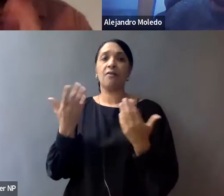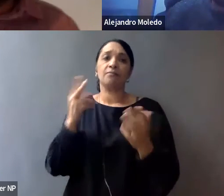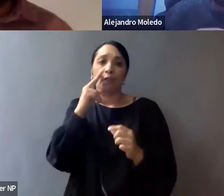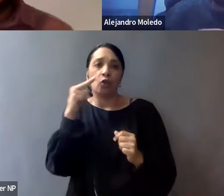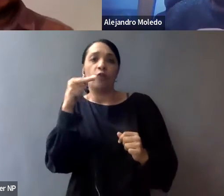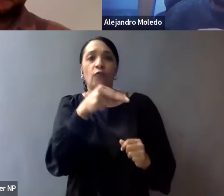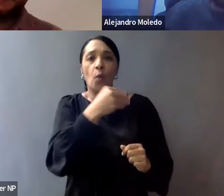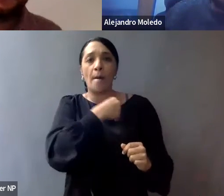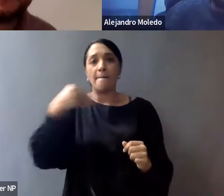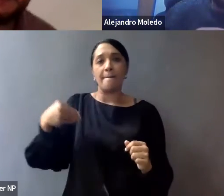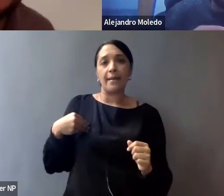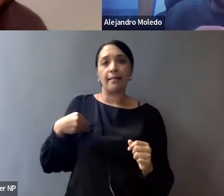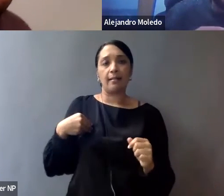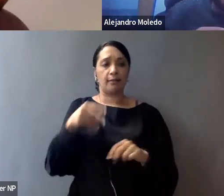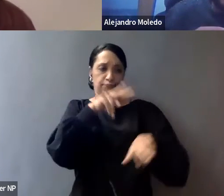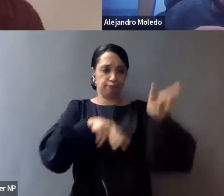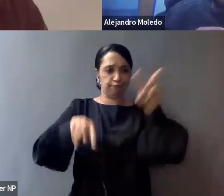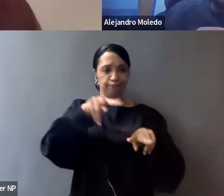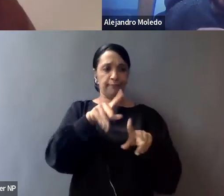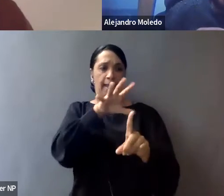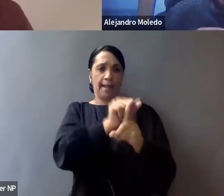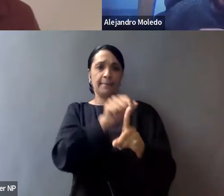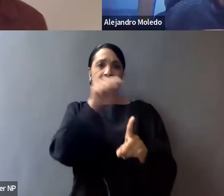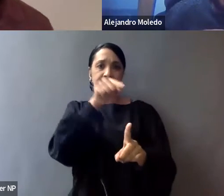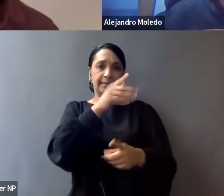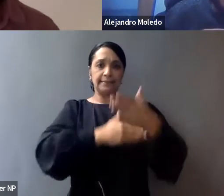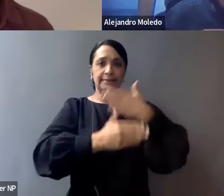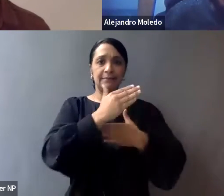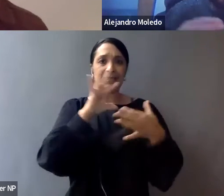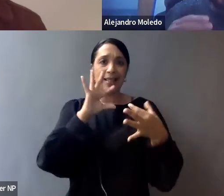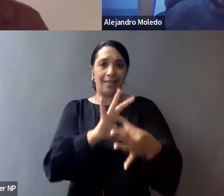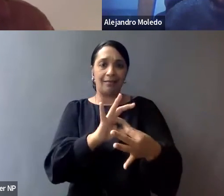when it comes to assessing the disability and classifying it,